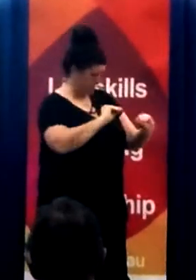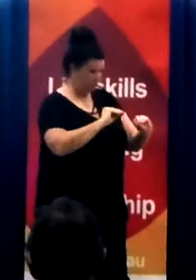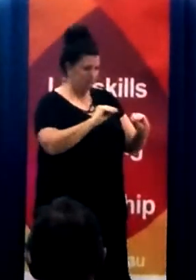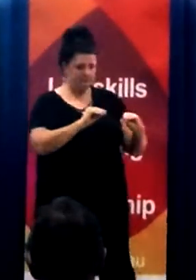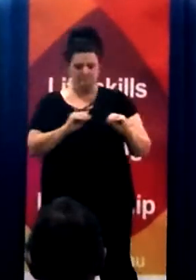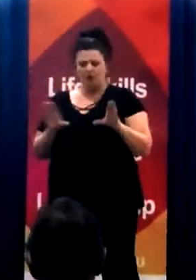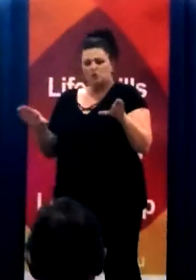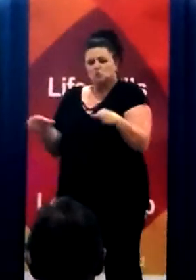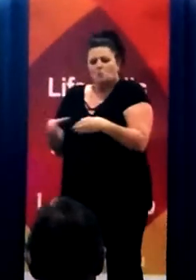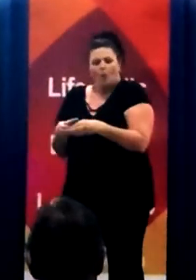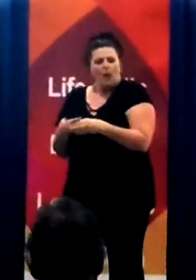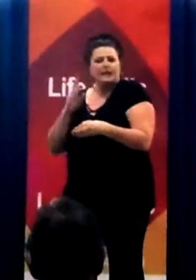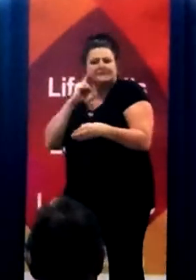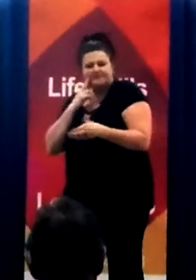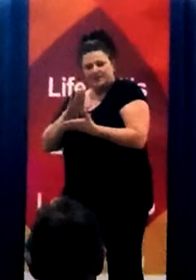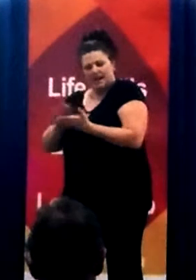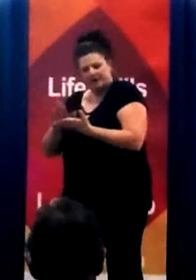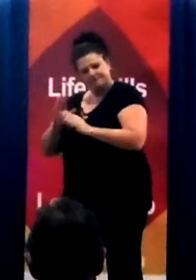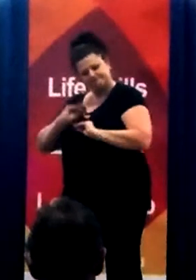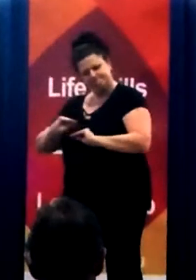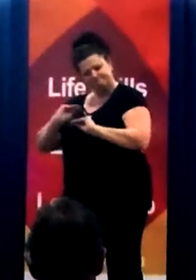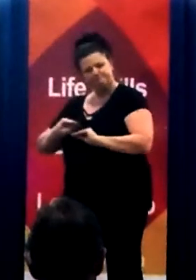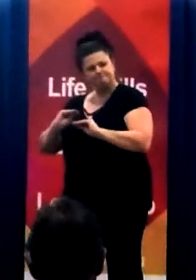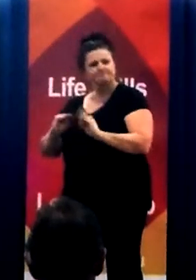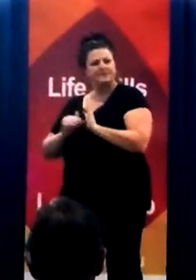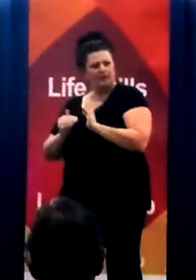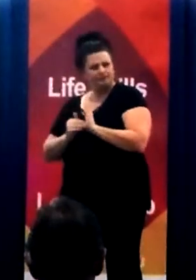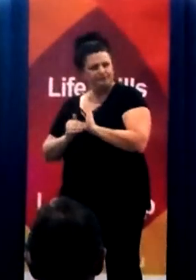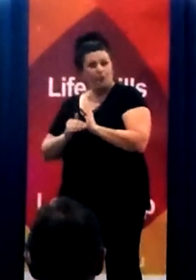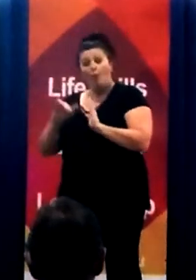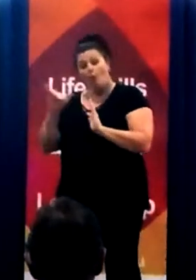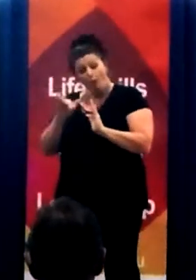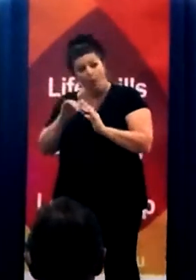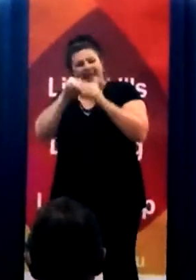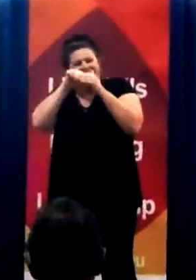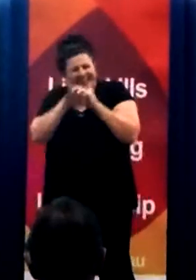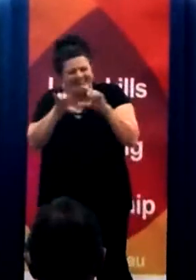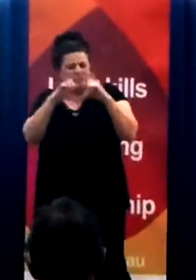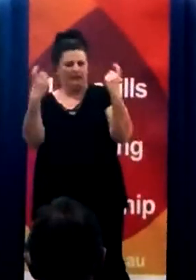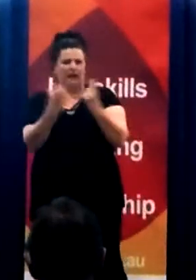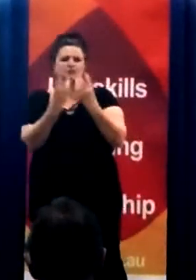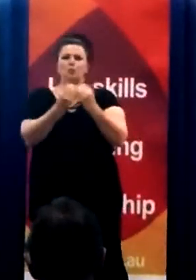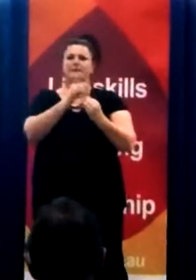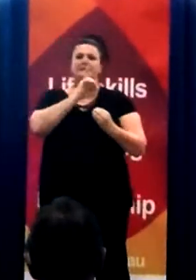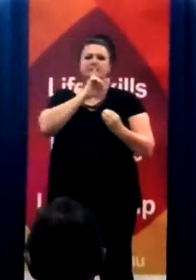smaller groups of Deaf and Hard of Hearing students, or I work in class with mainstream teachers and Deaf students,